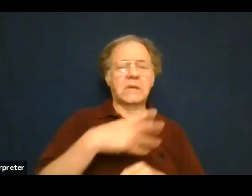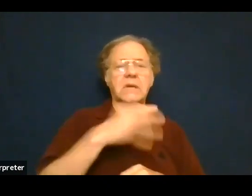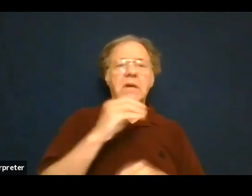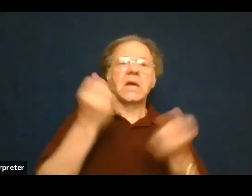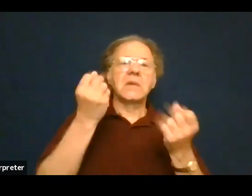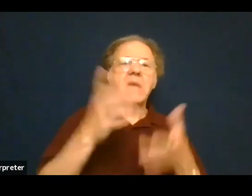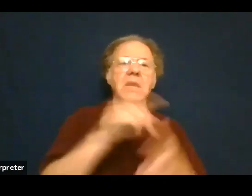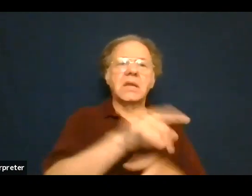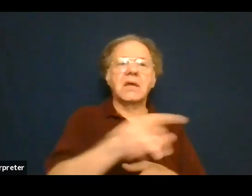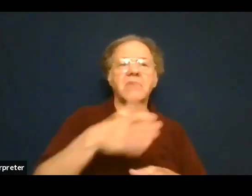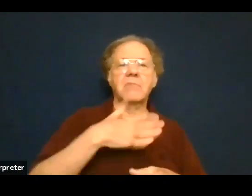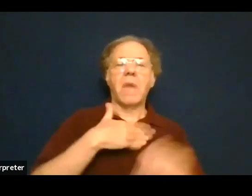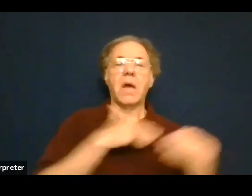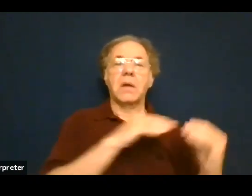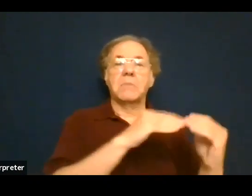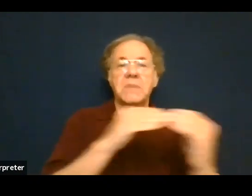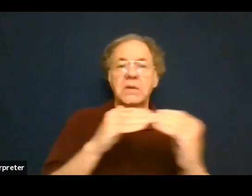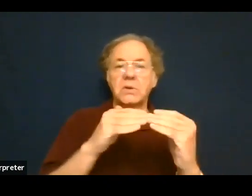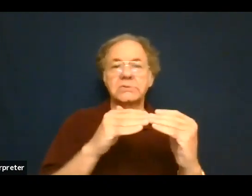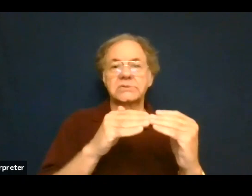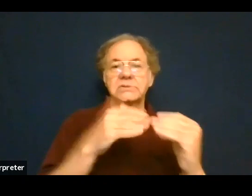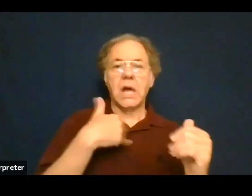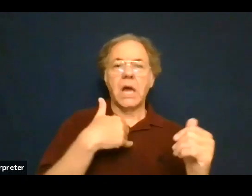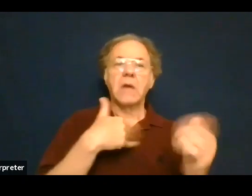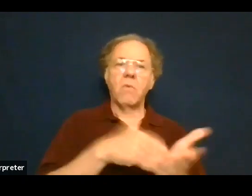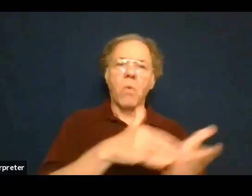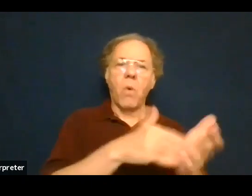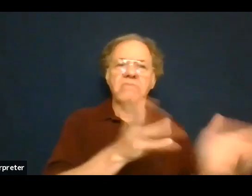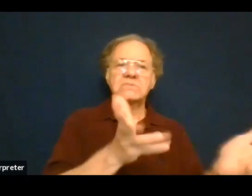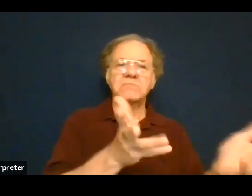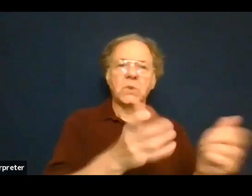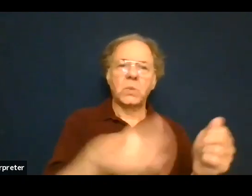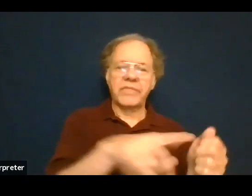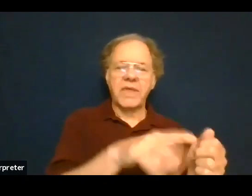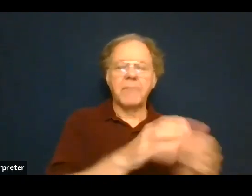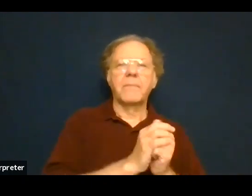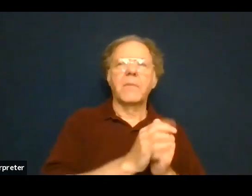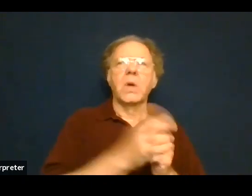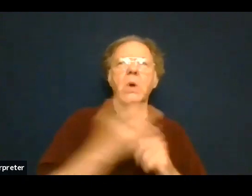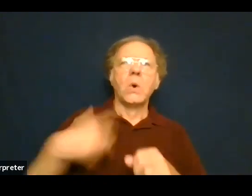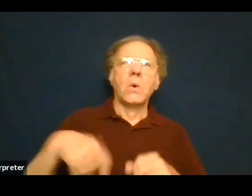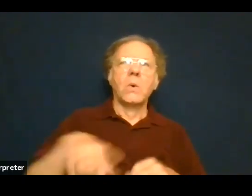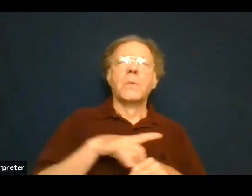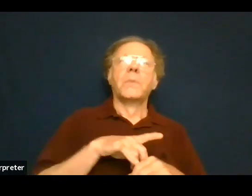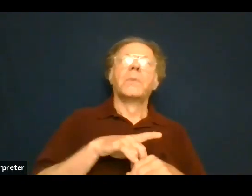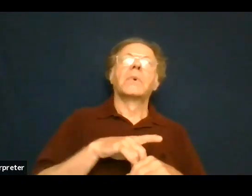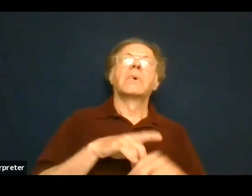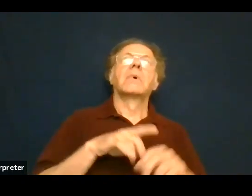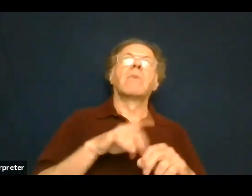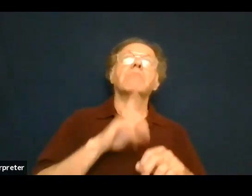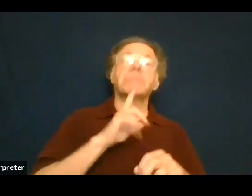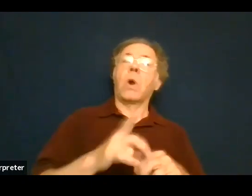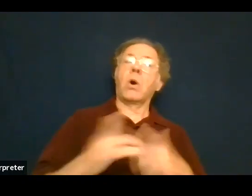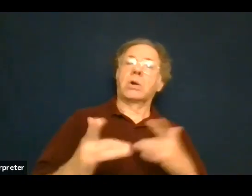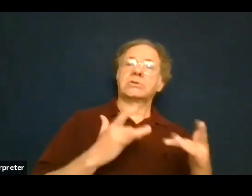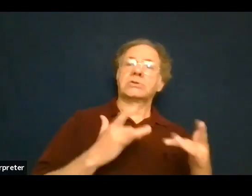that I speak with, we are concerned about whether or not